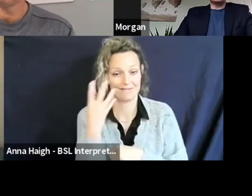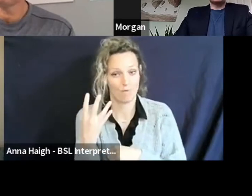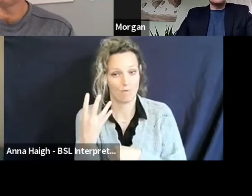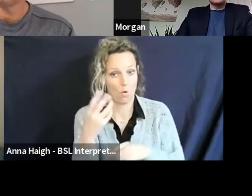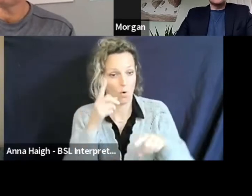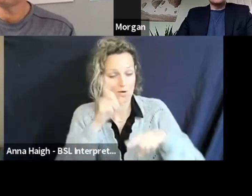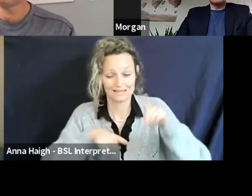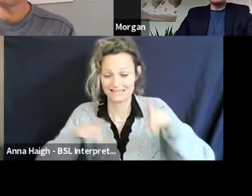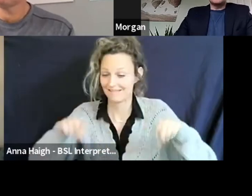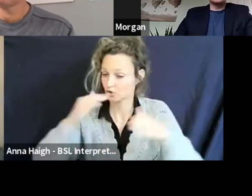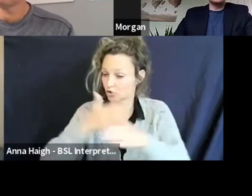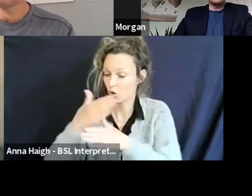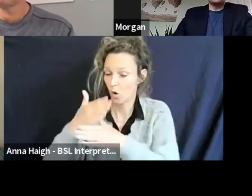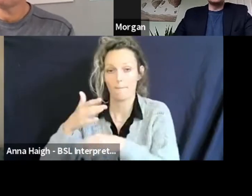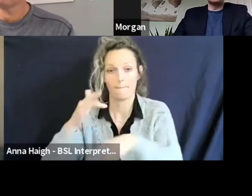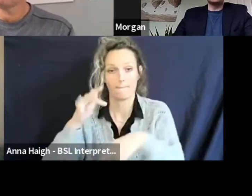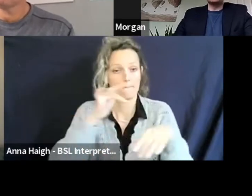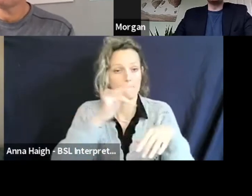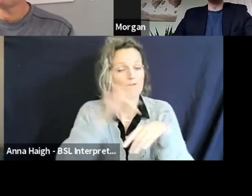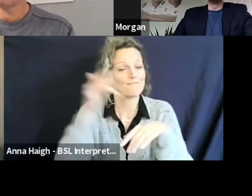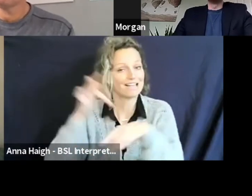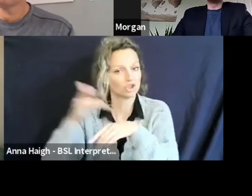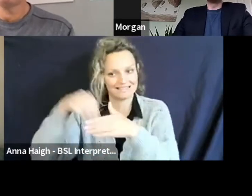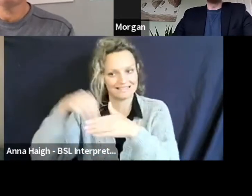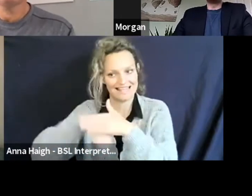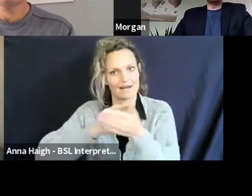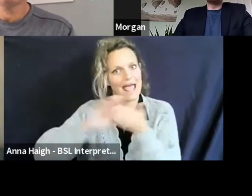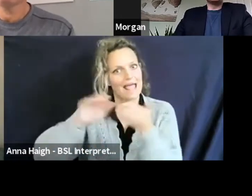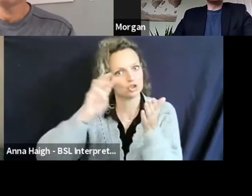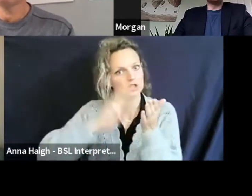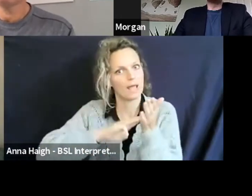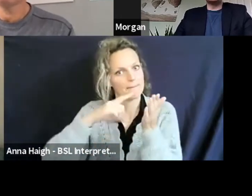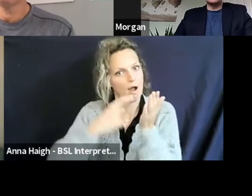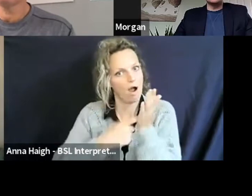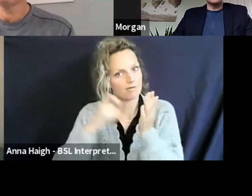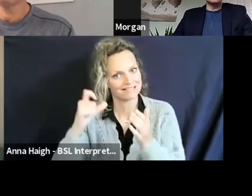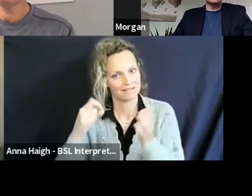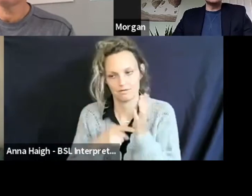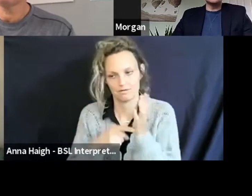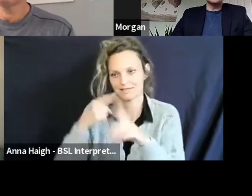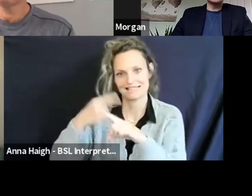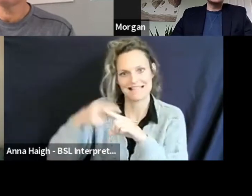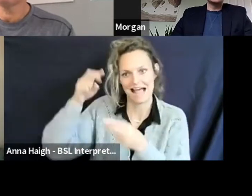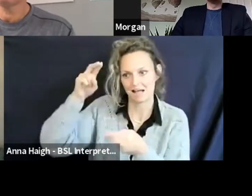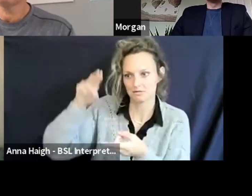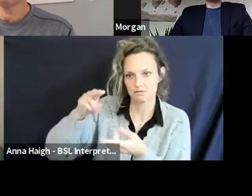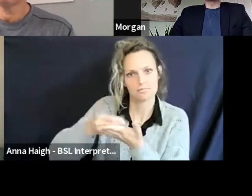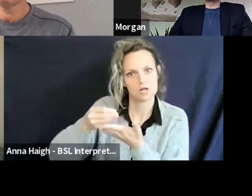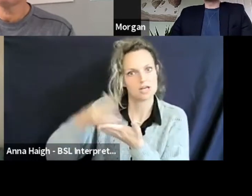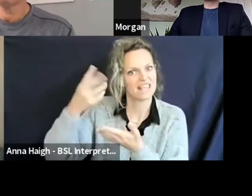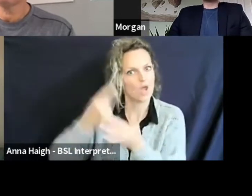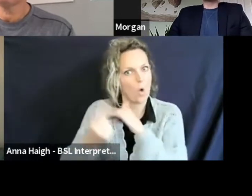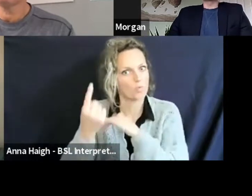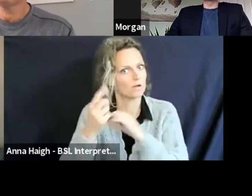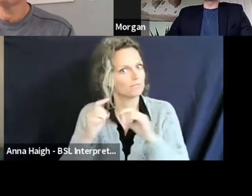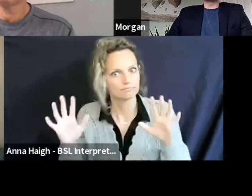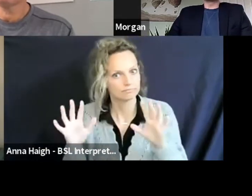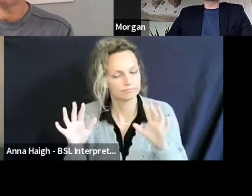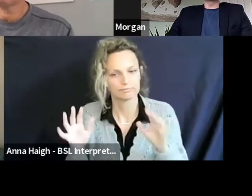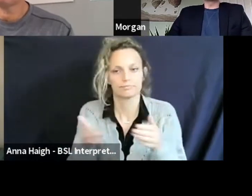You and Ian touched on this earlier.